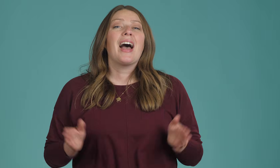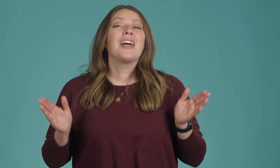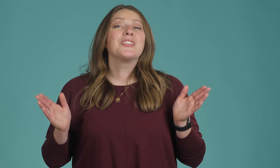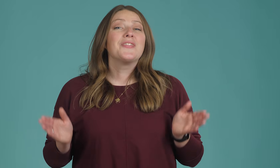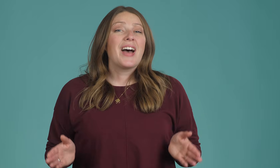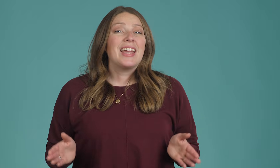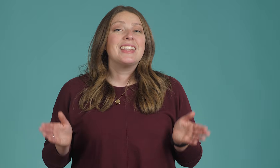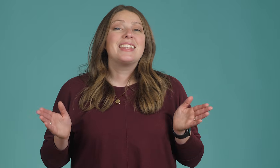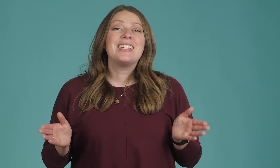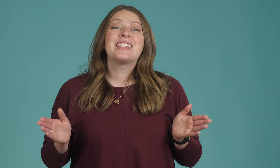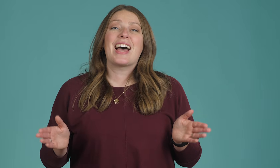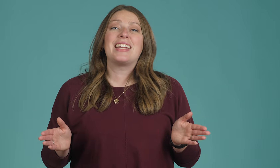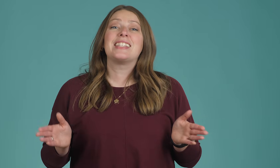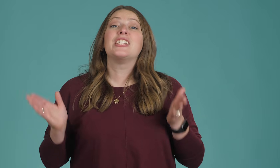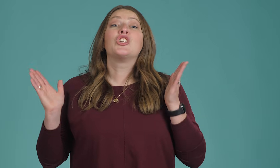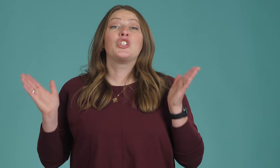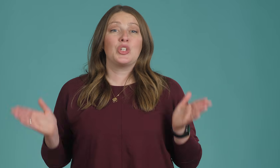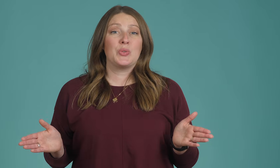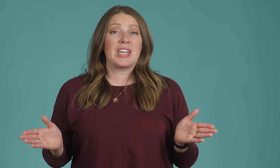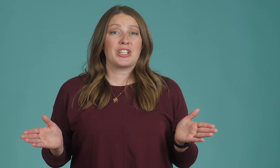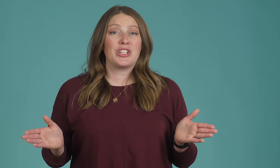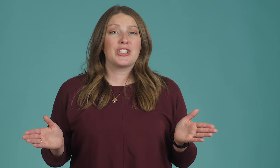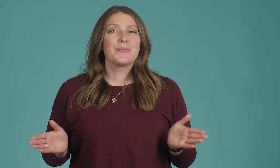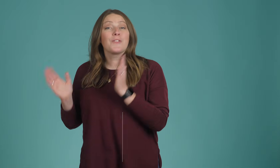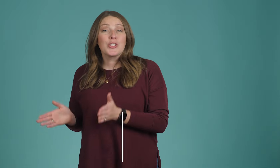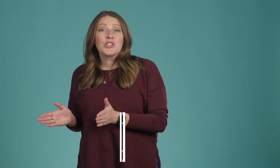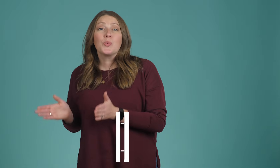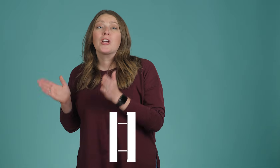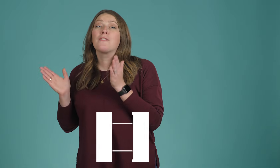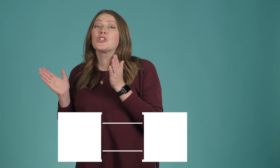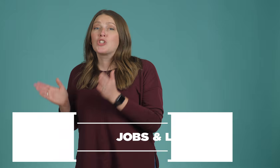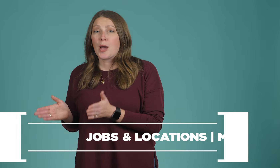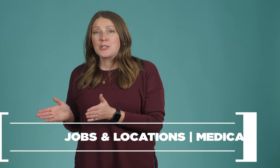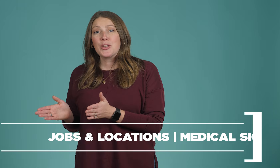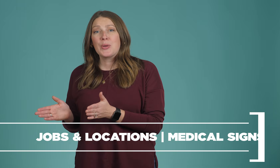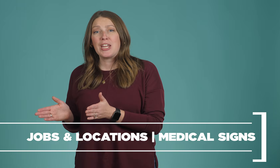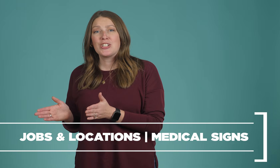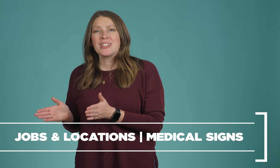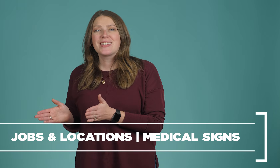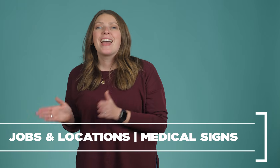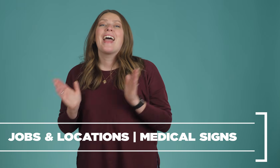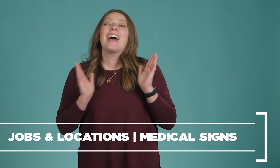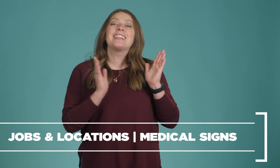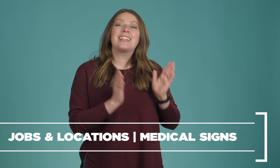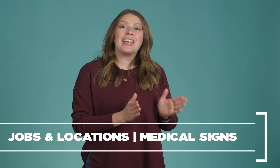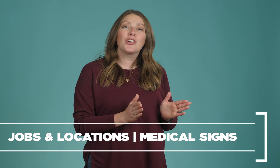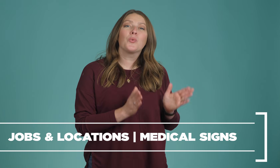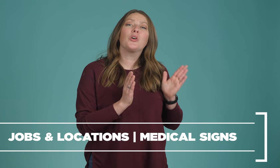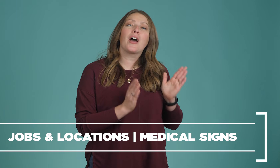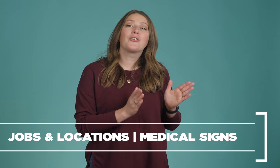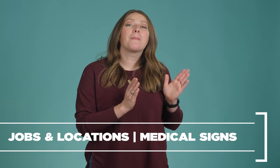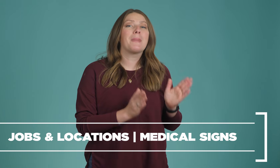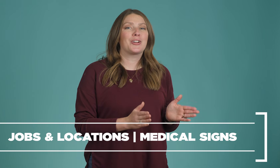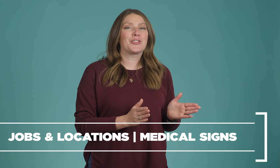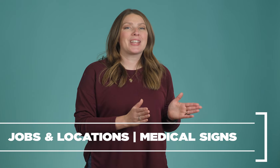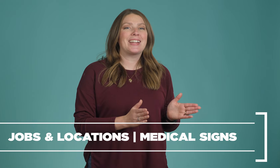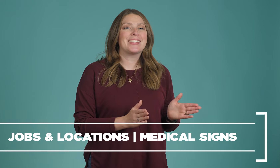I've divided these signs into two sections. First will cover jobs and locations, and later we'll cover medical science.